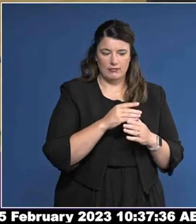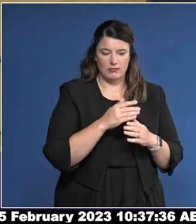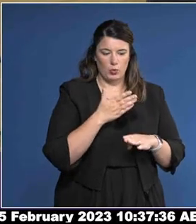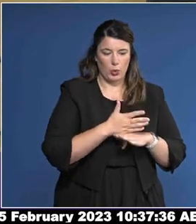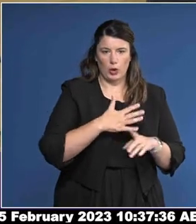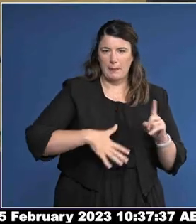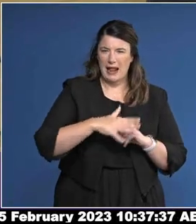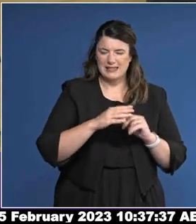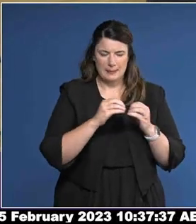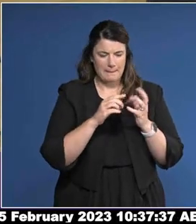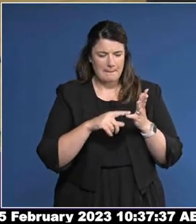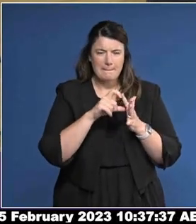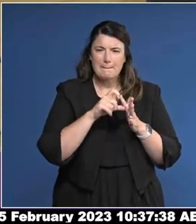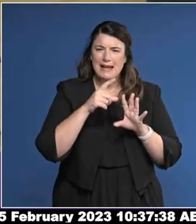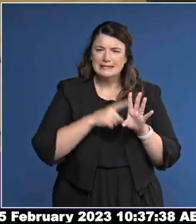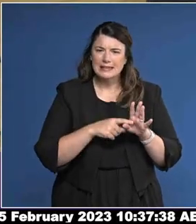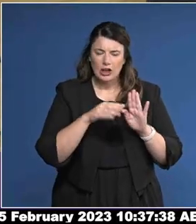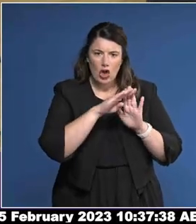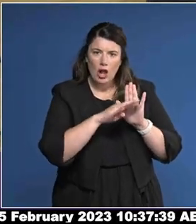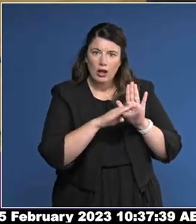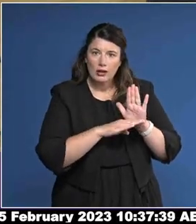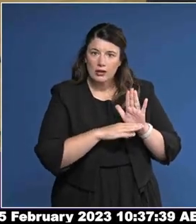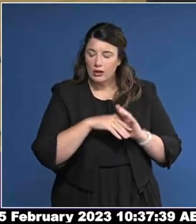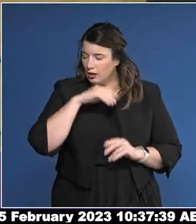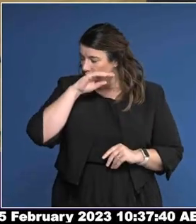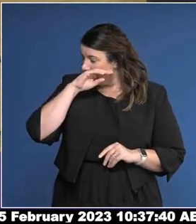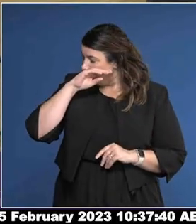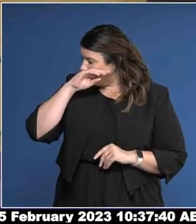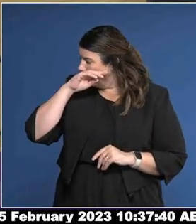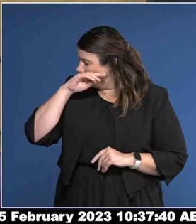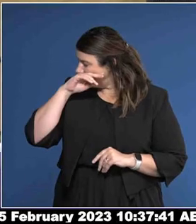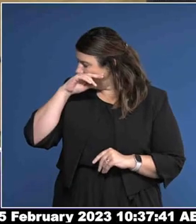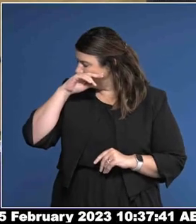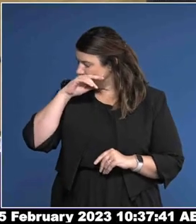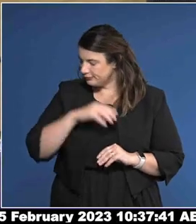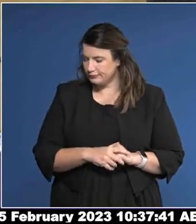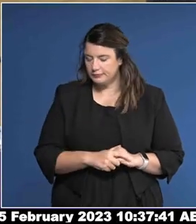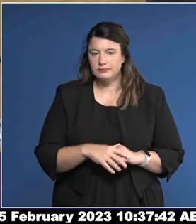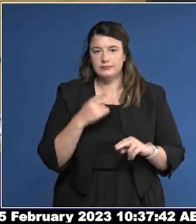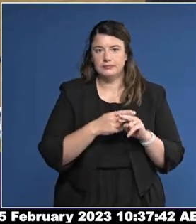guideline and some policy documents around onboarding. So you have provided those to the Commission?